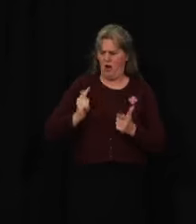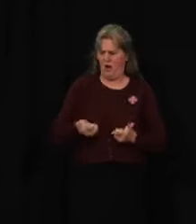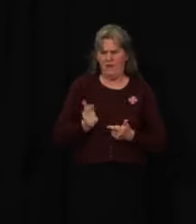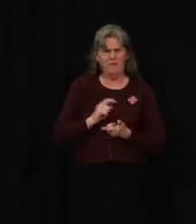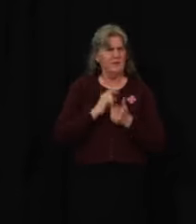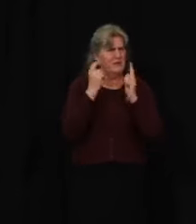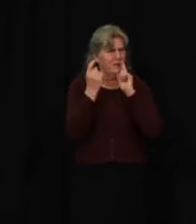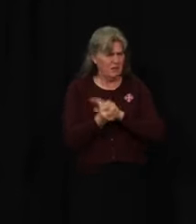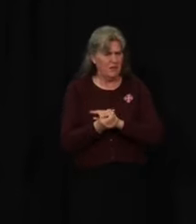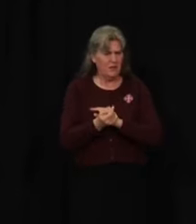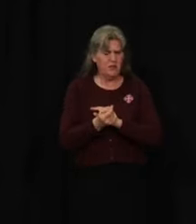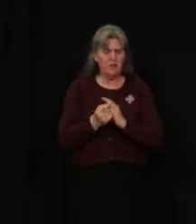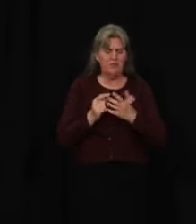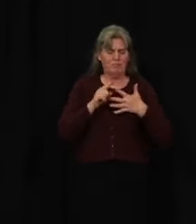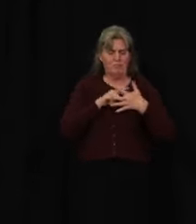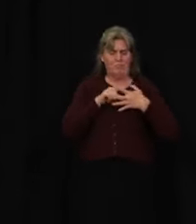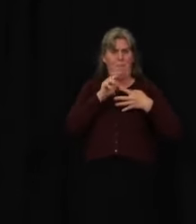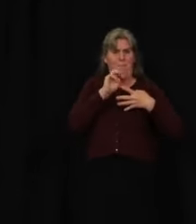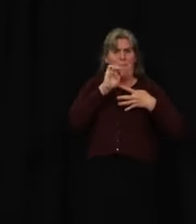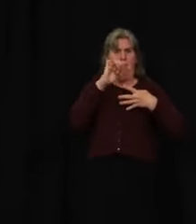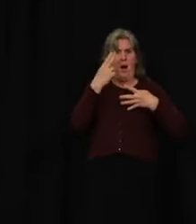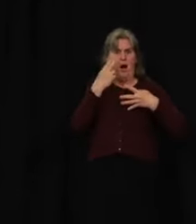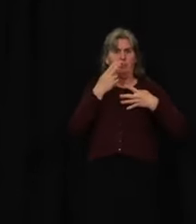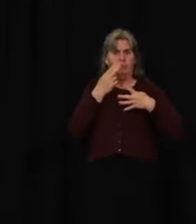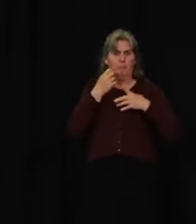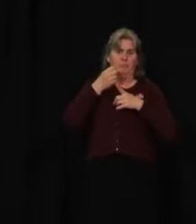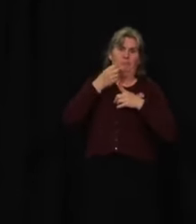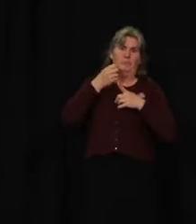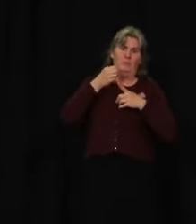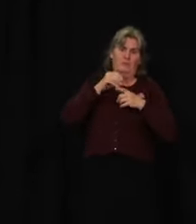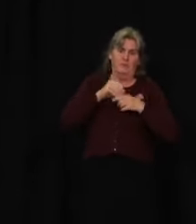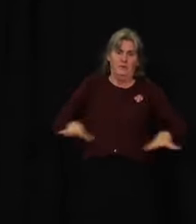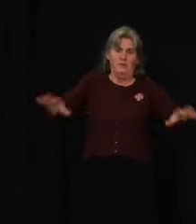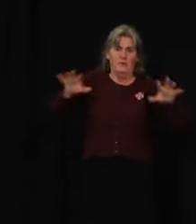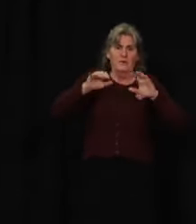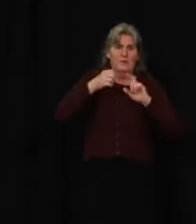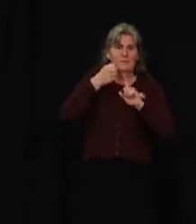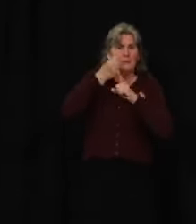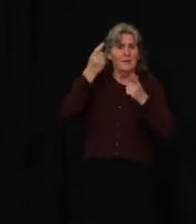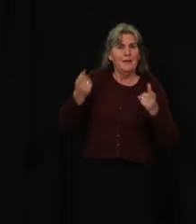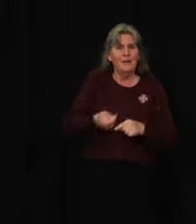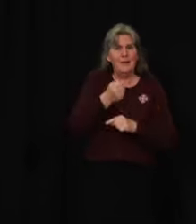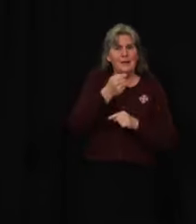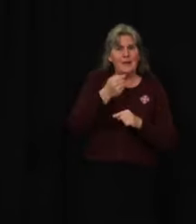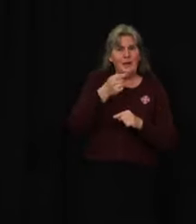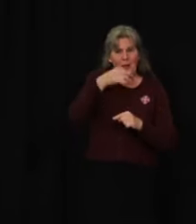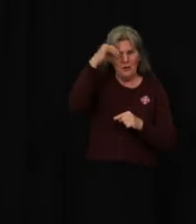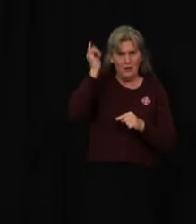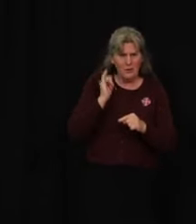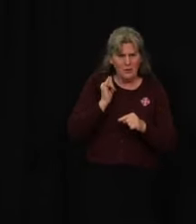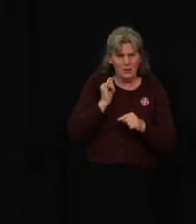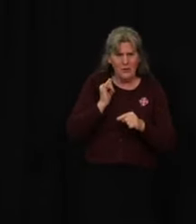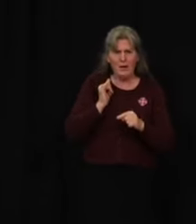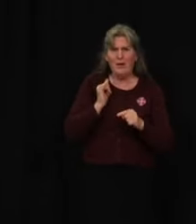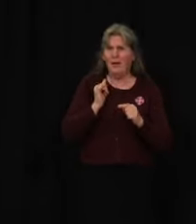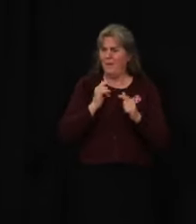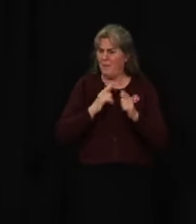since that 1st week of March when the pandemic invaded our world here in Yukon. But the steps taken that day